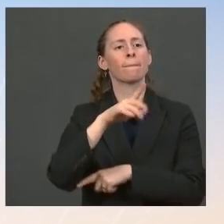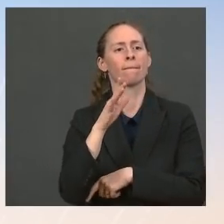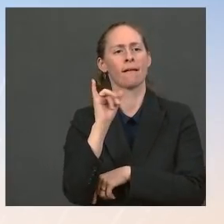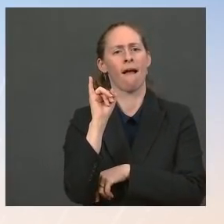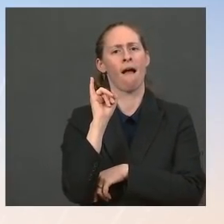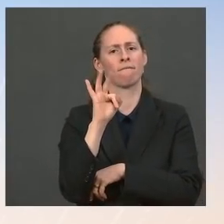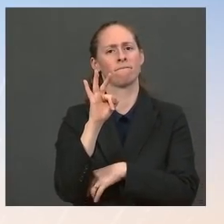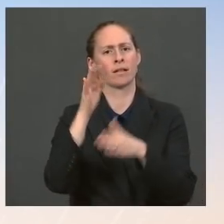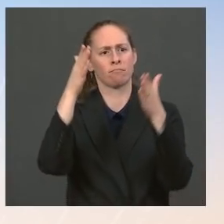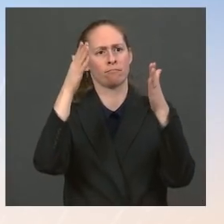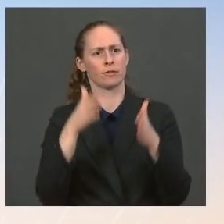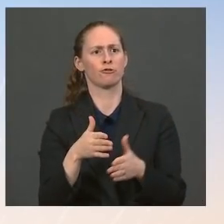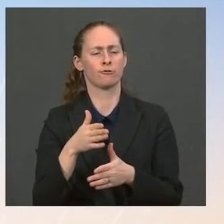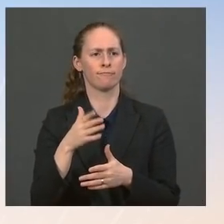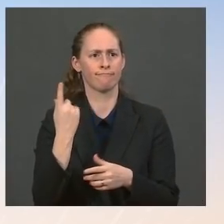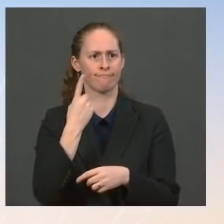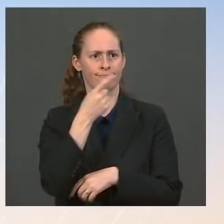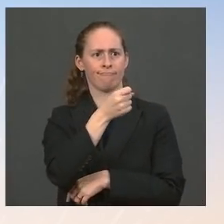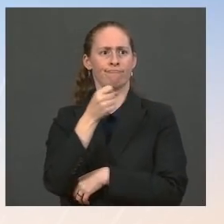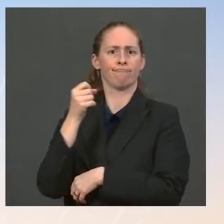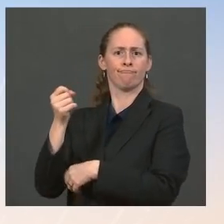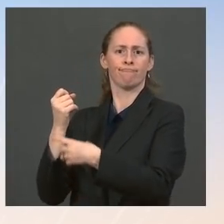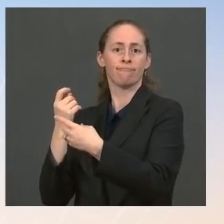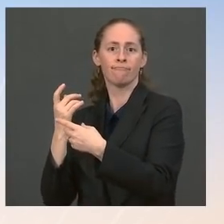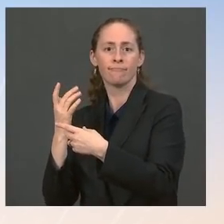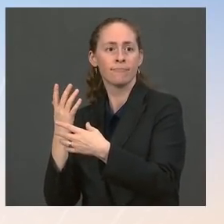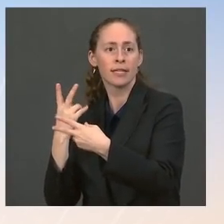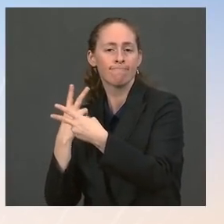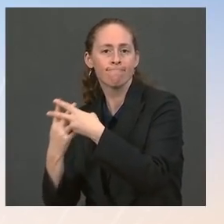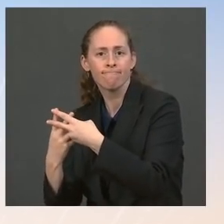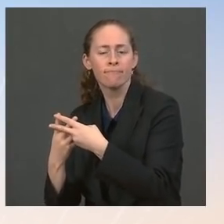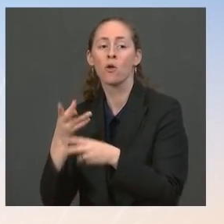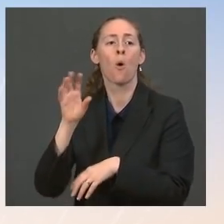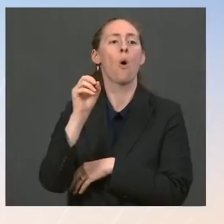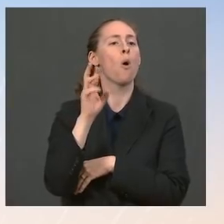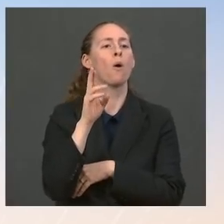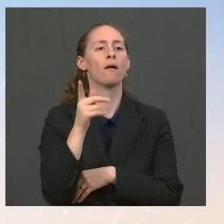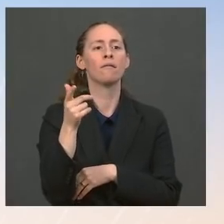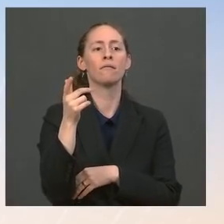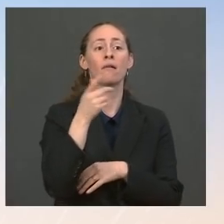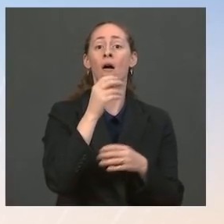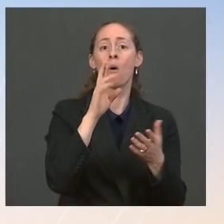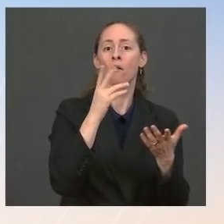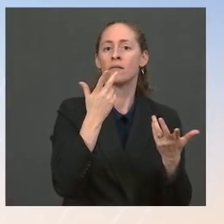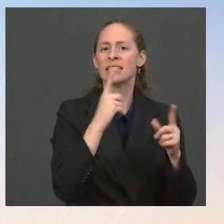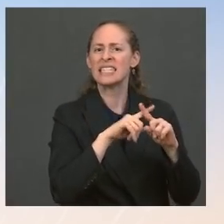some of them are placed on alternatives to detention. We remain in touch with them.